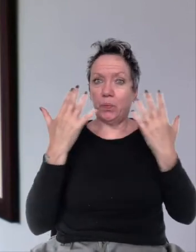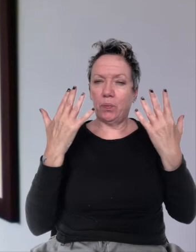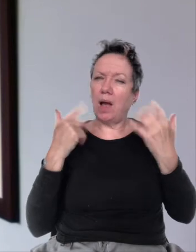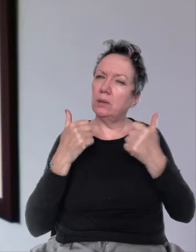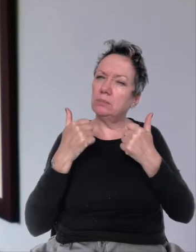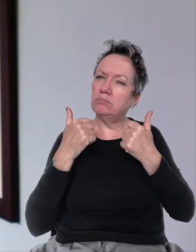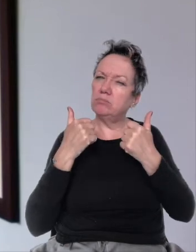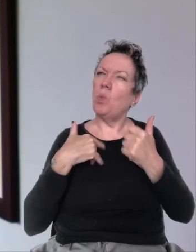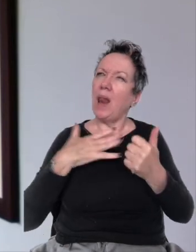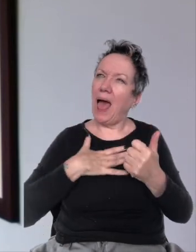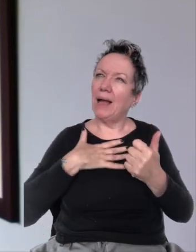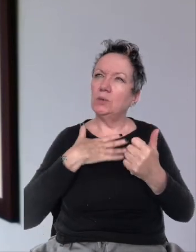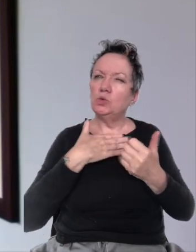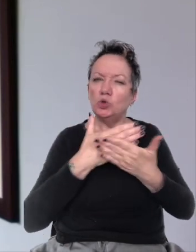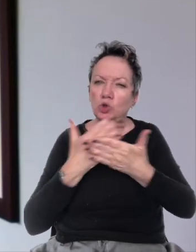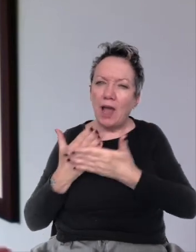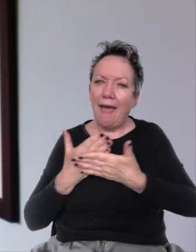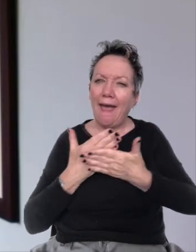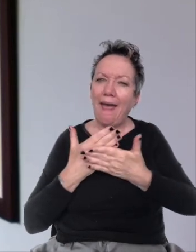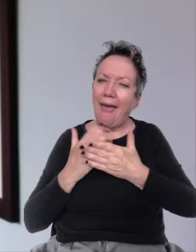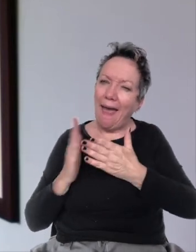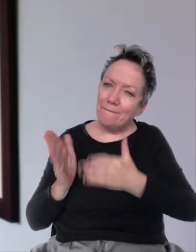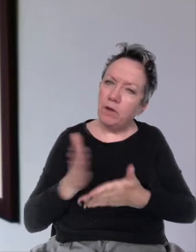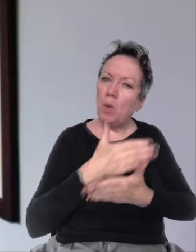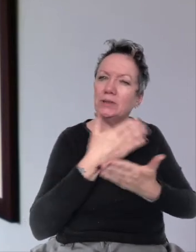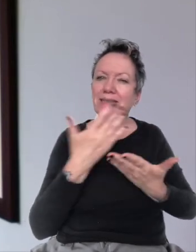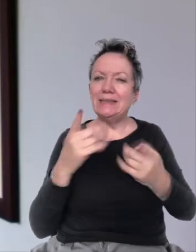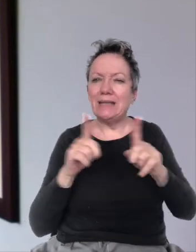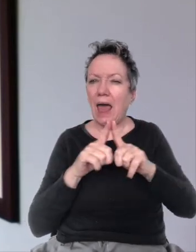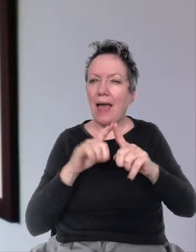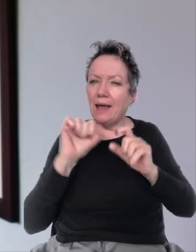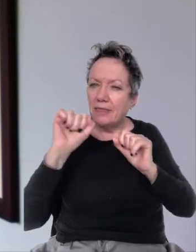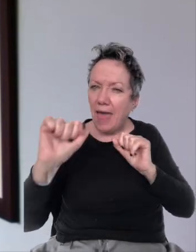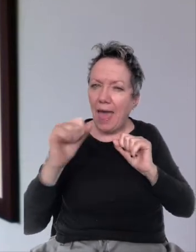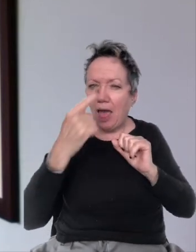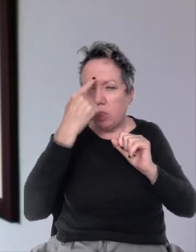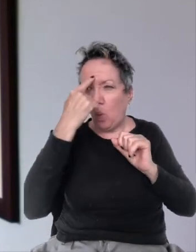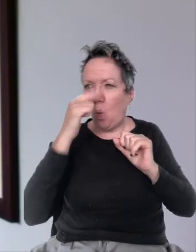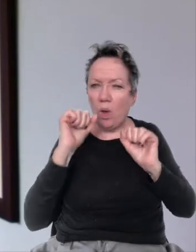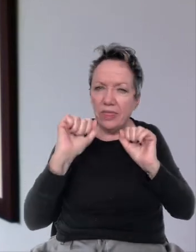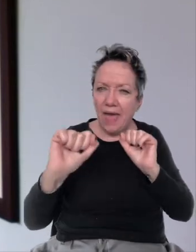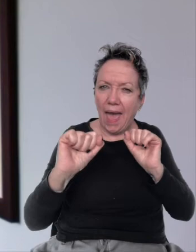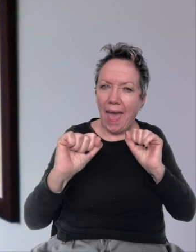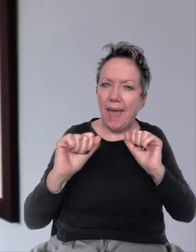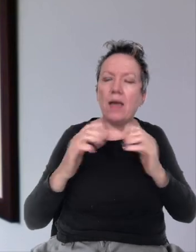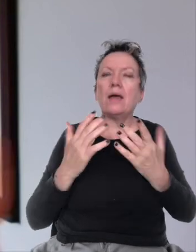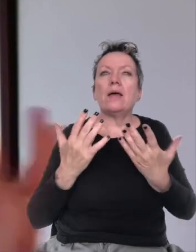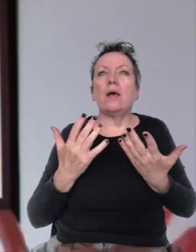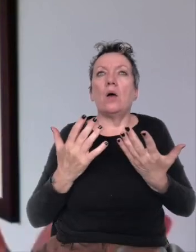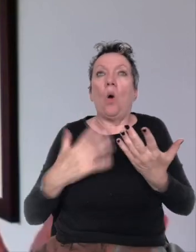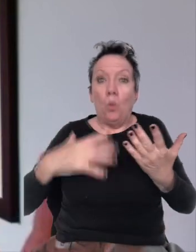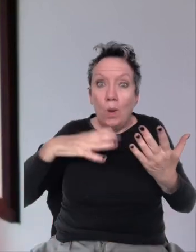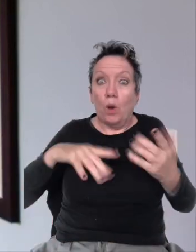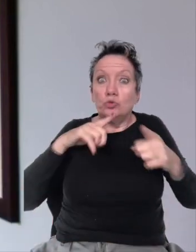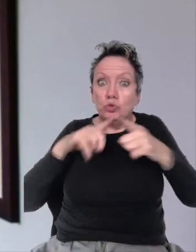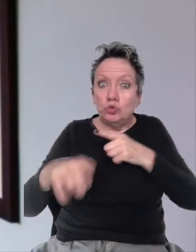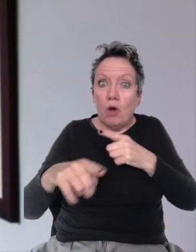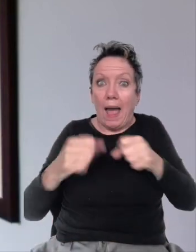Some voices that have shared really beautiful insight and thought, and it's always felt like we want to make as much space as possible for that.